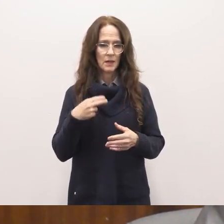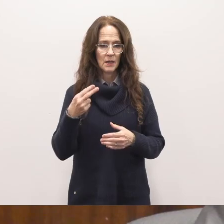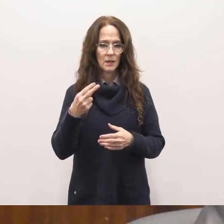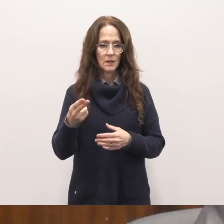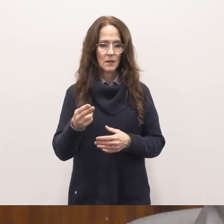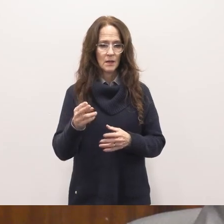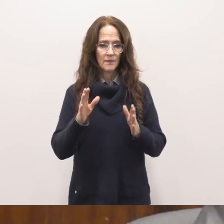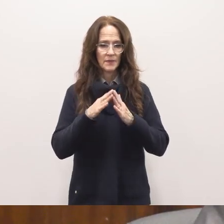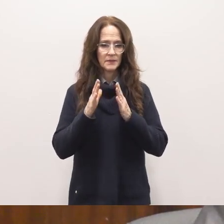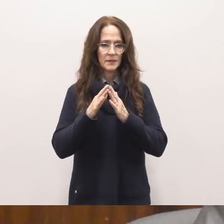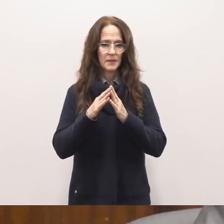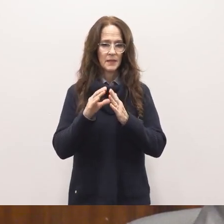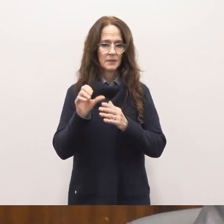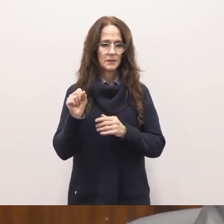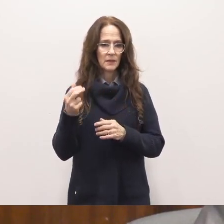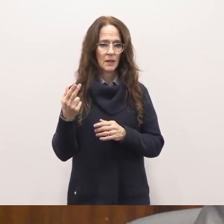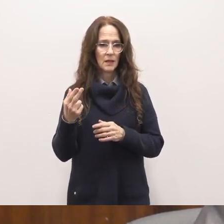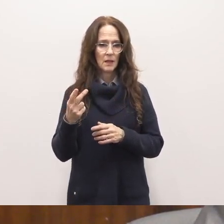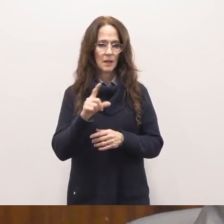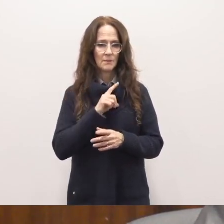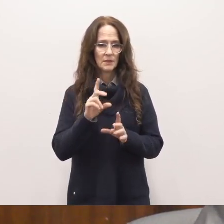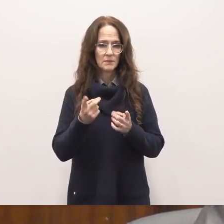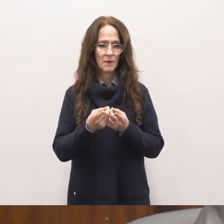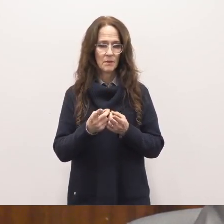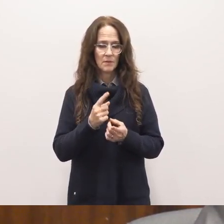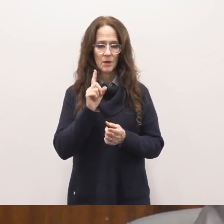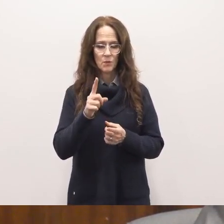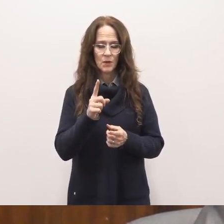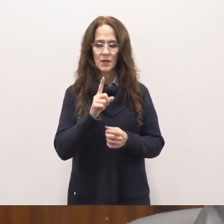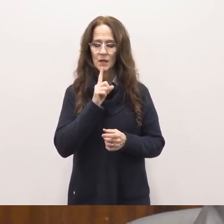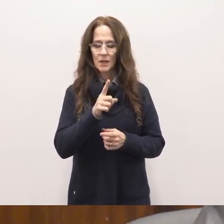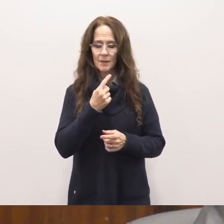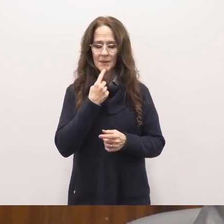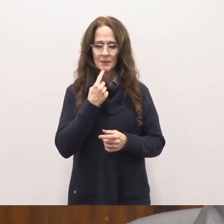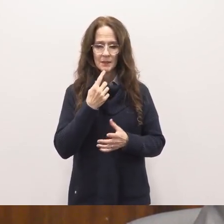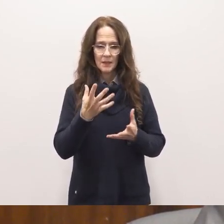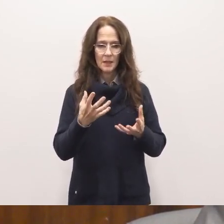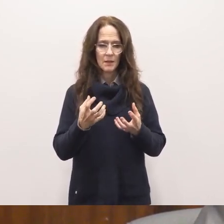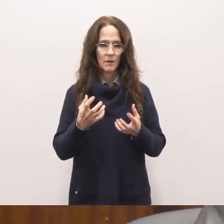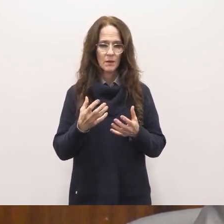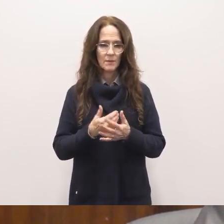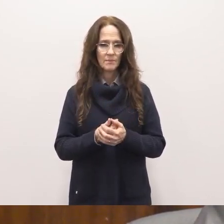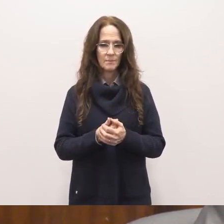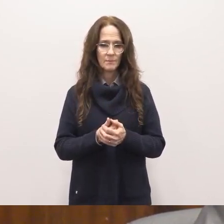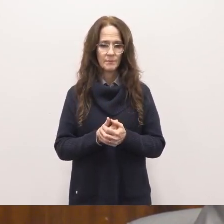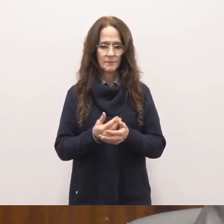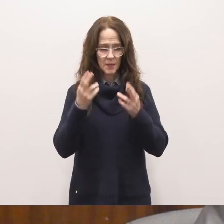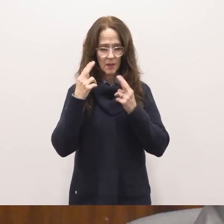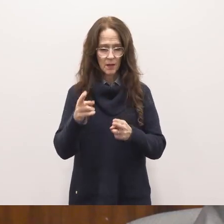and especially their police department, and he'll be greatly missed. And so I'd like to honor his life